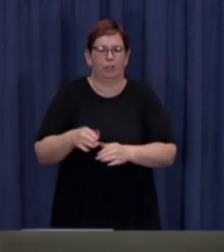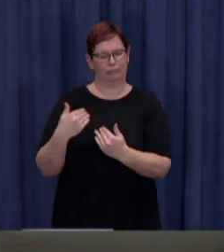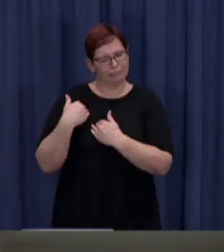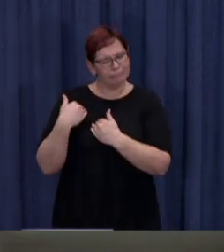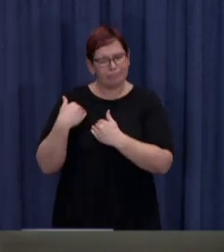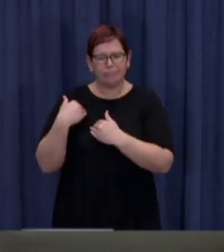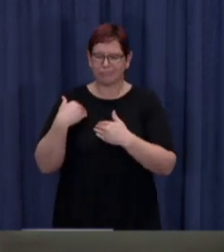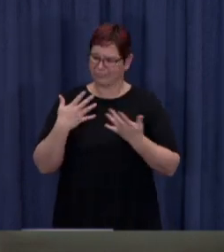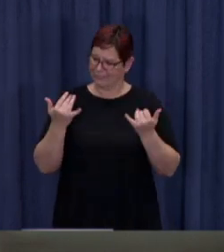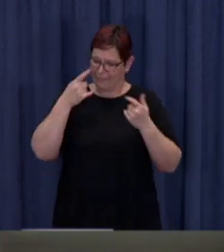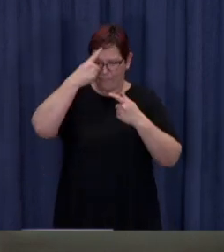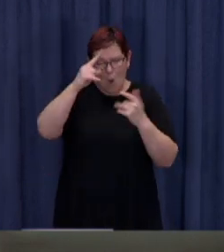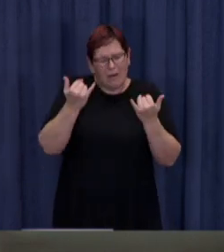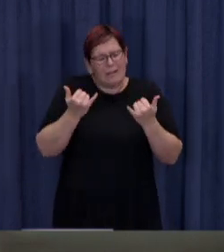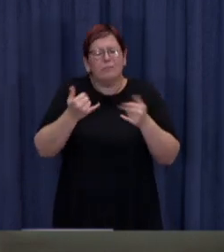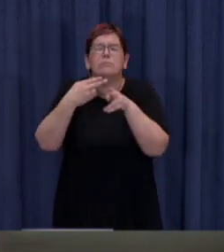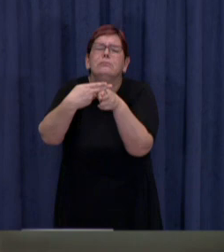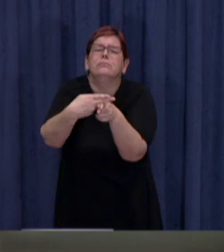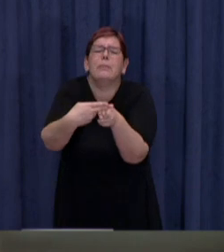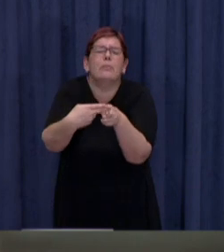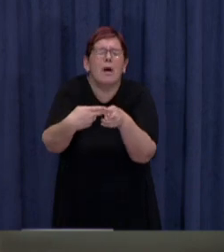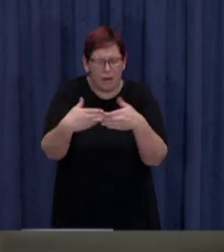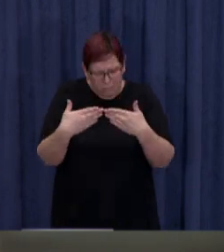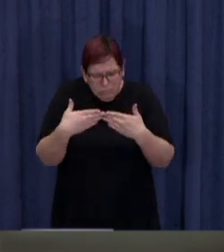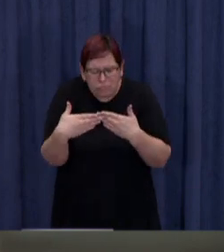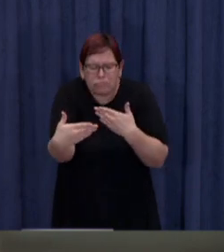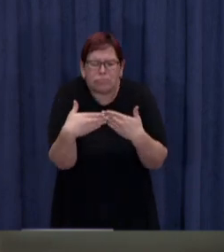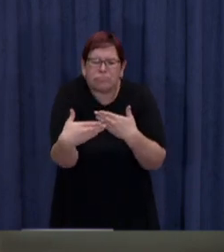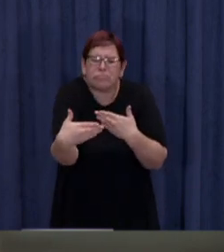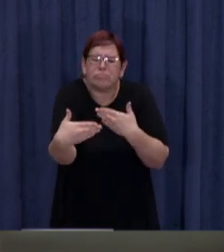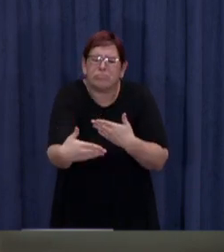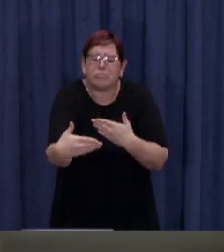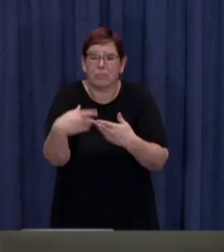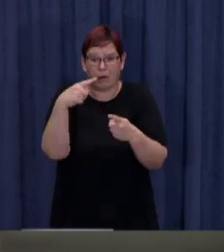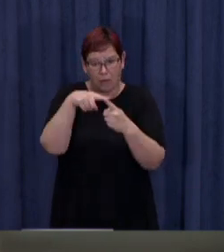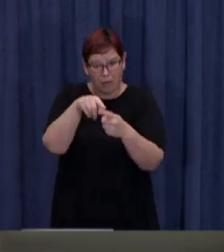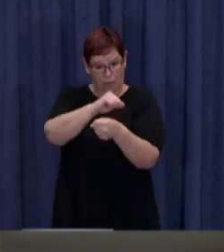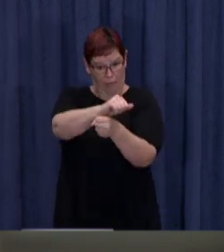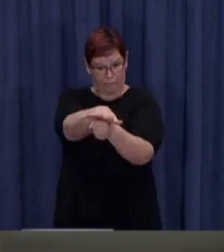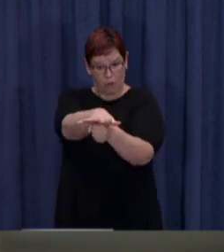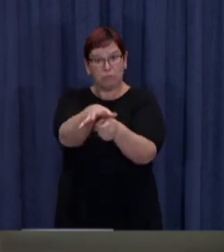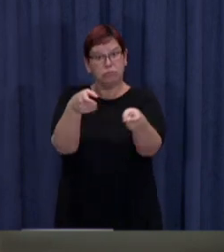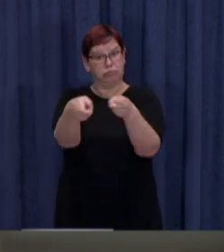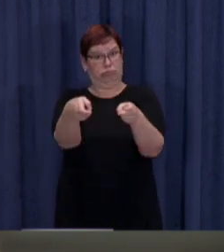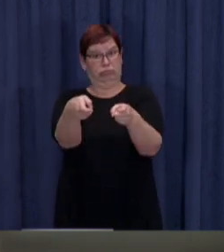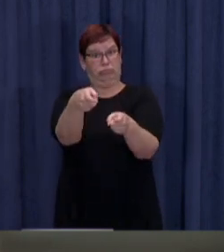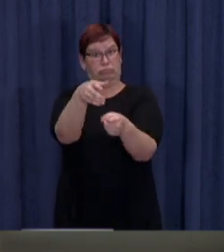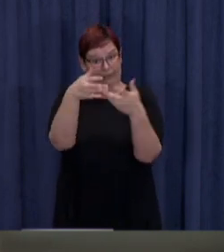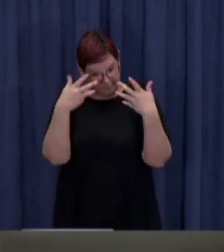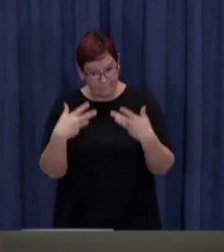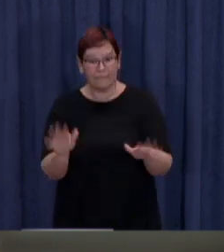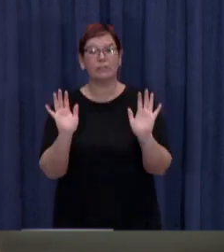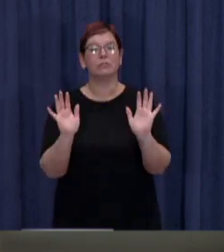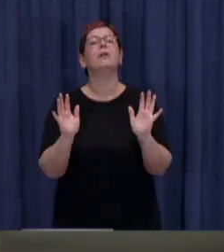okay we have Lauren pally from CBC up next can you hear me okay yes I can Lauren thank you